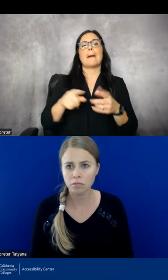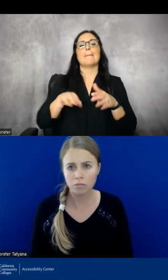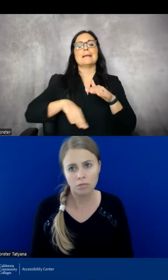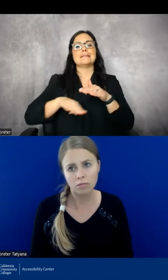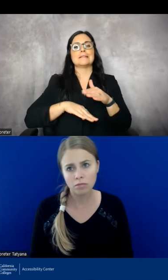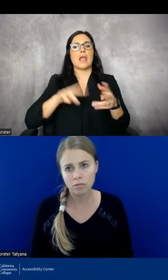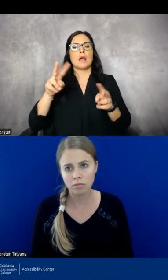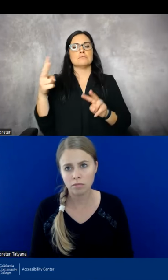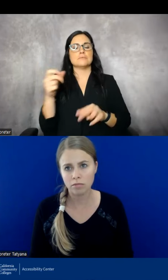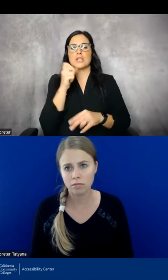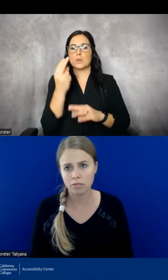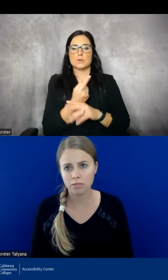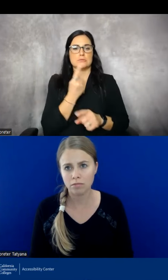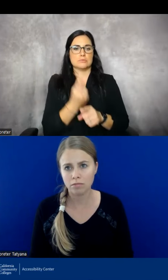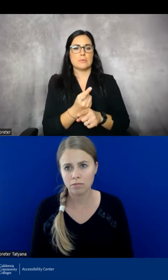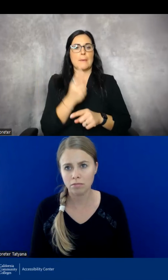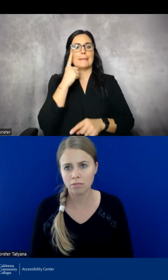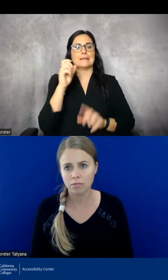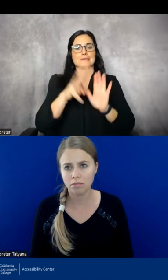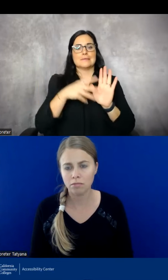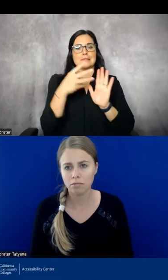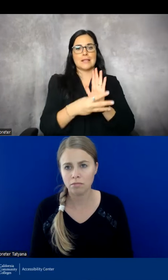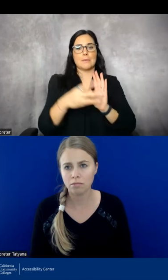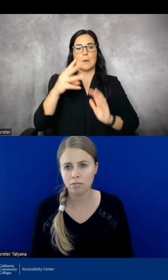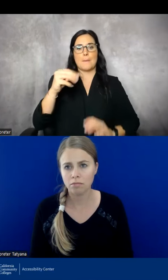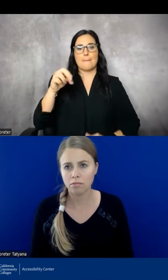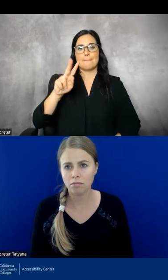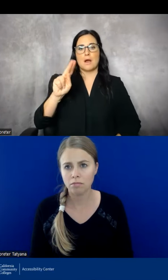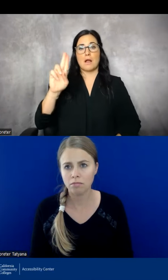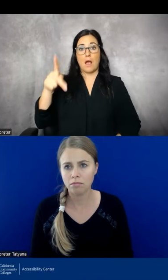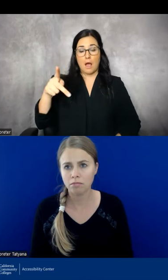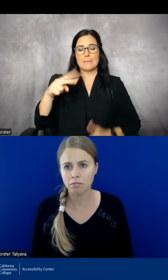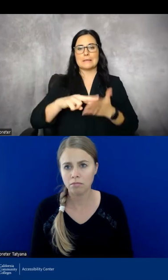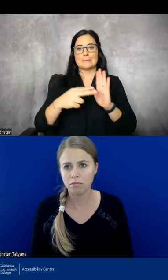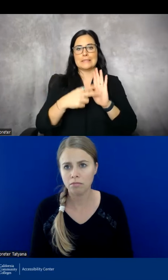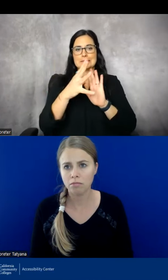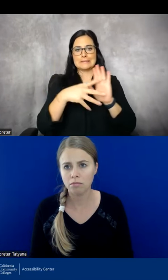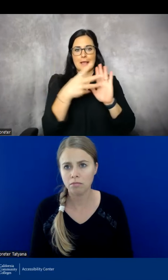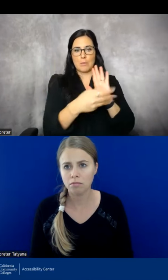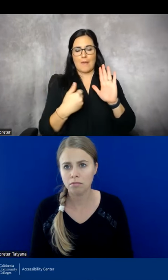because table mark-up communicates the table. Assistive technologies says it's a table